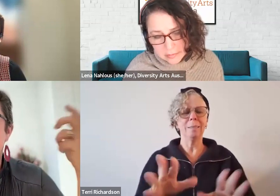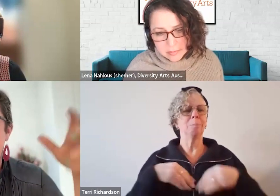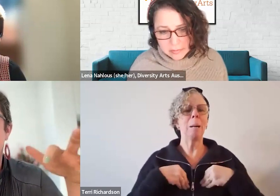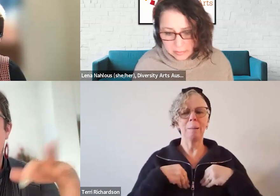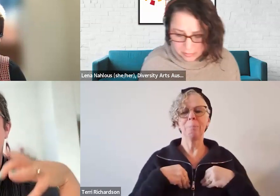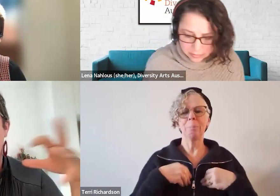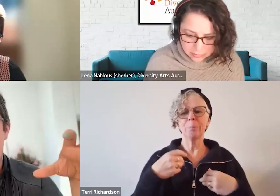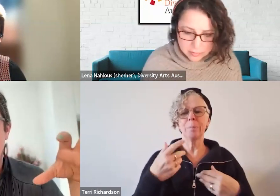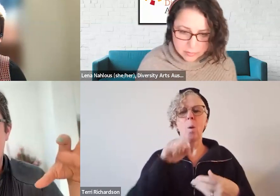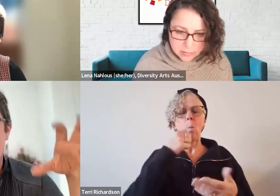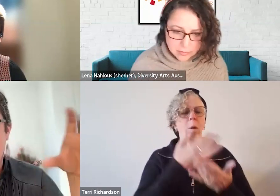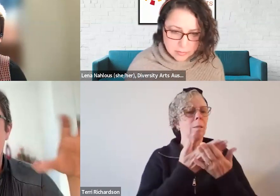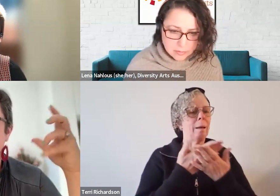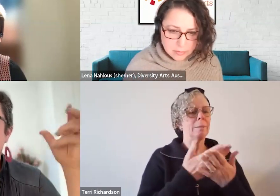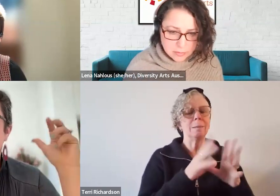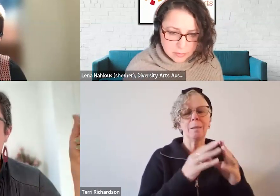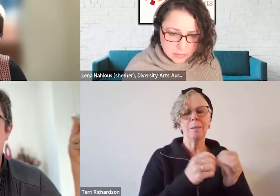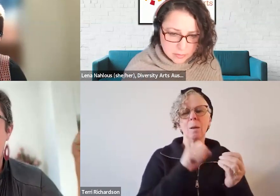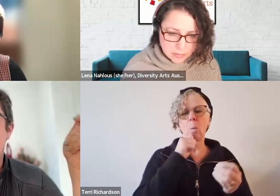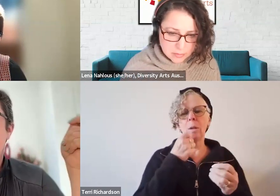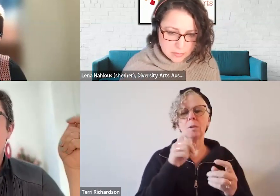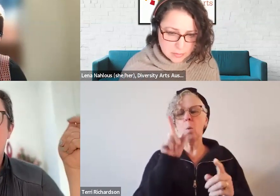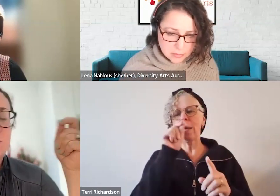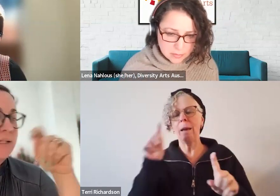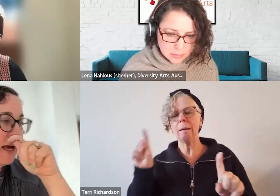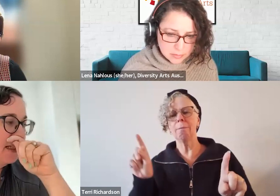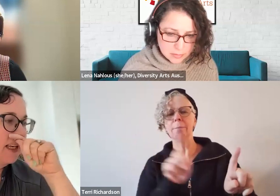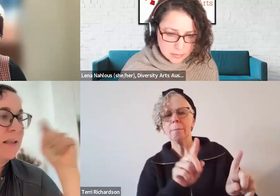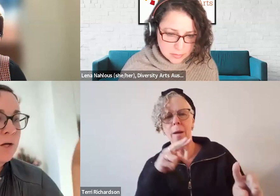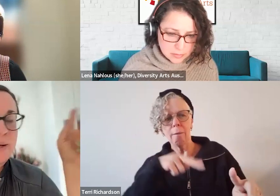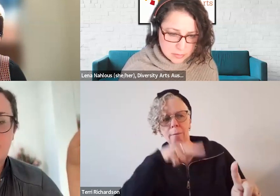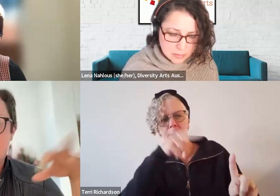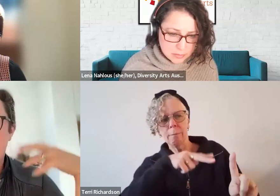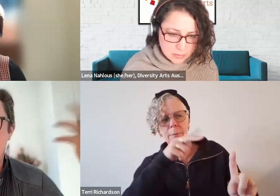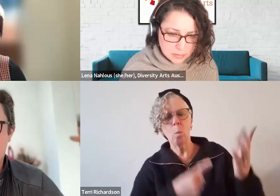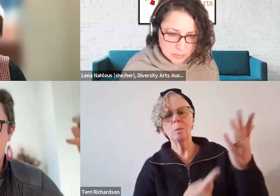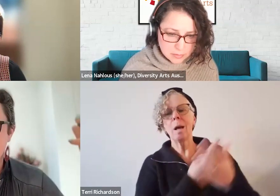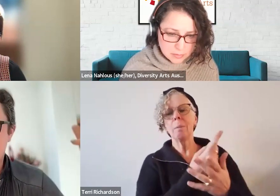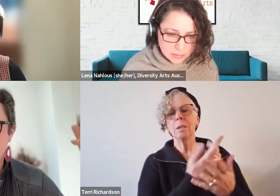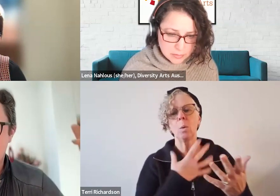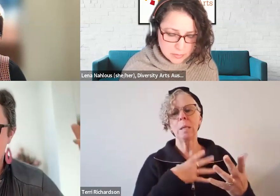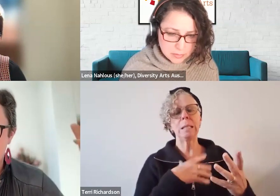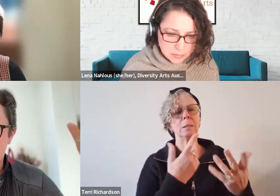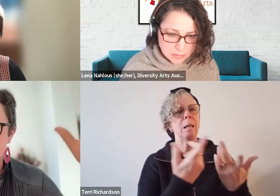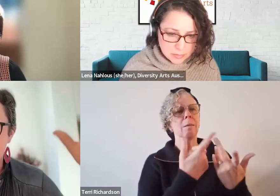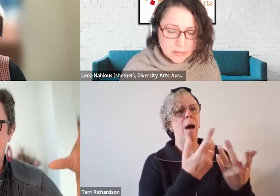studies and models for the rest of us to follow. So we really need to start seeing the top end of town, the better-resourced organisations,